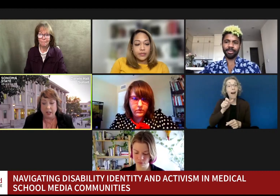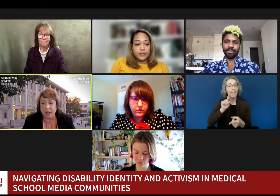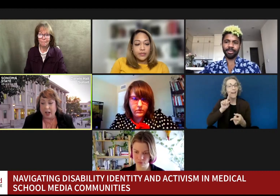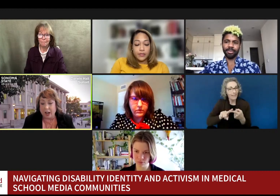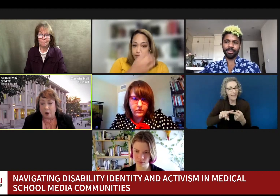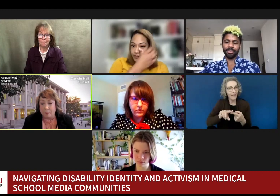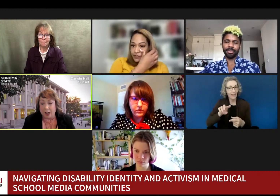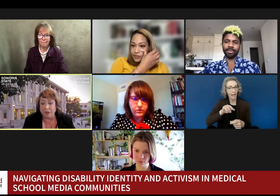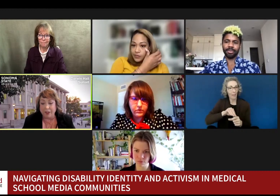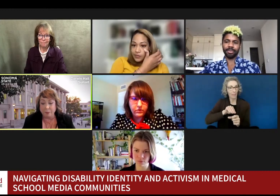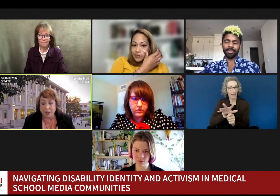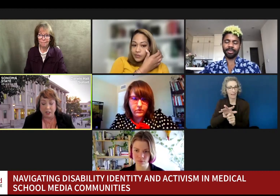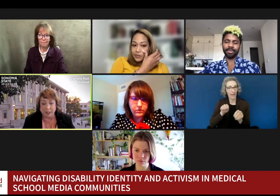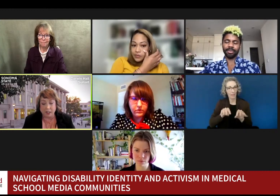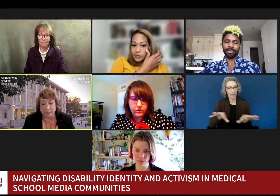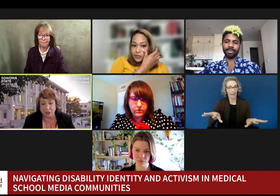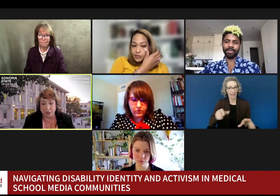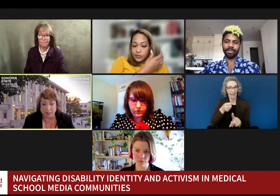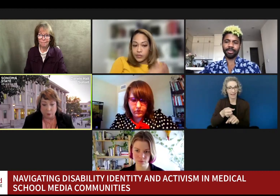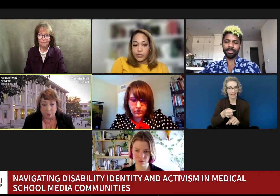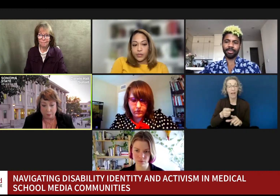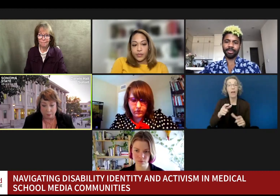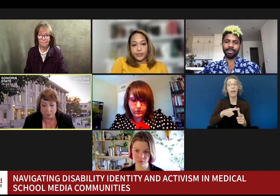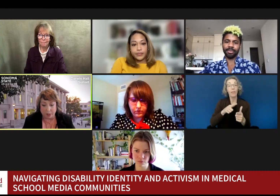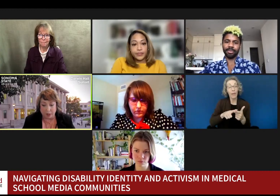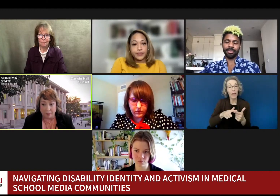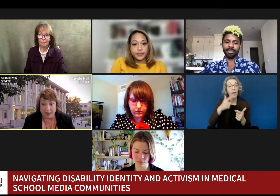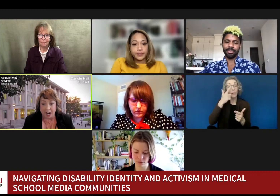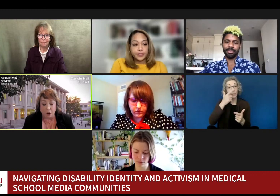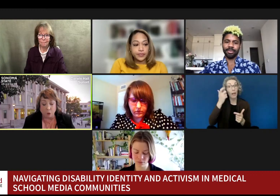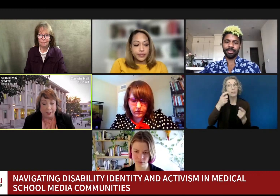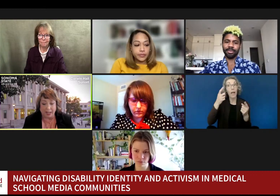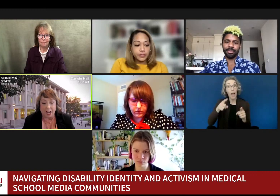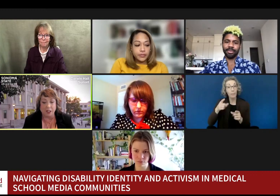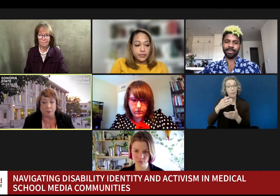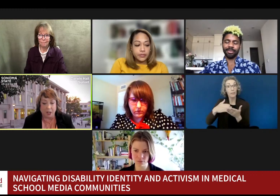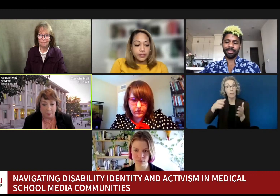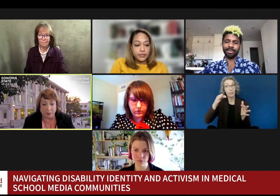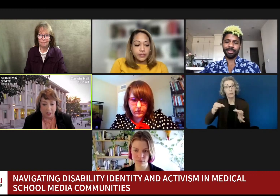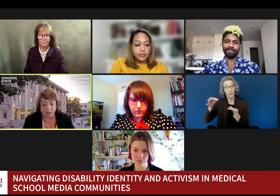then because of decisions that were being made, I really had to become an activist.